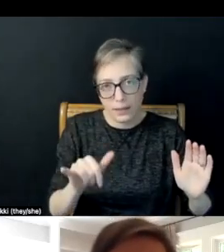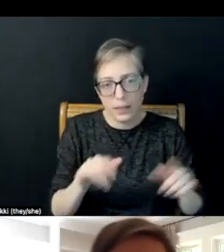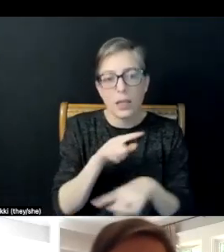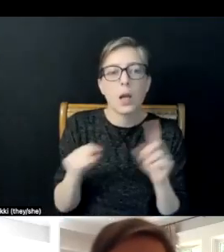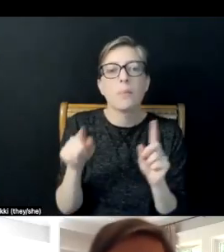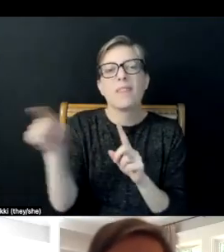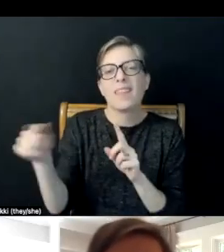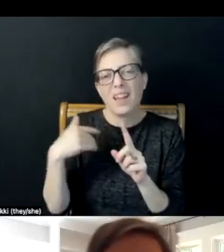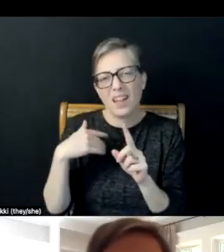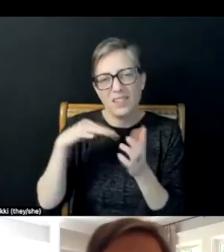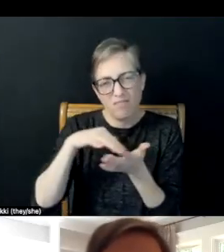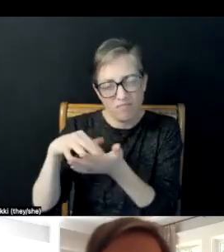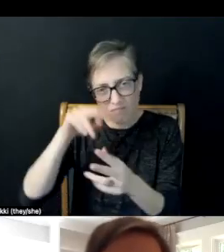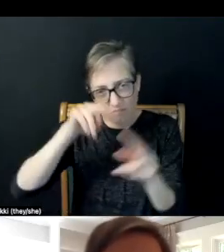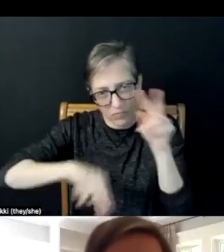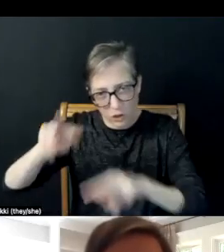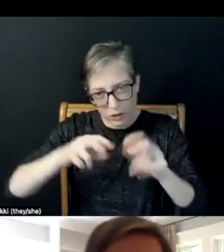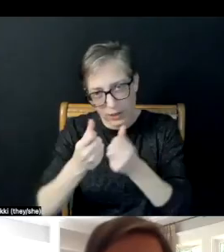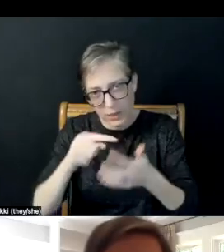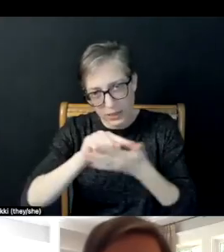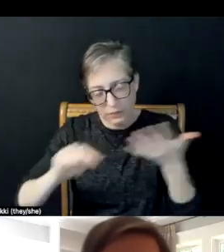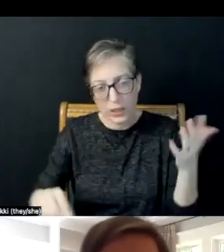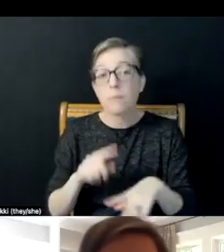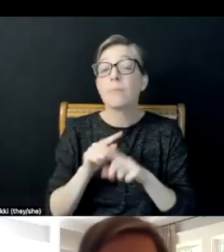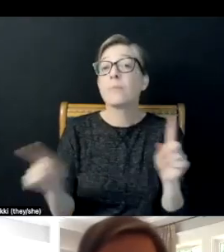the presence of implicit bias in society